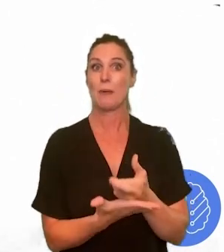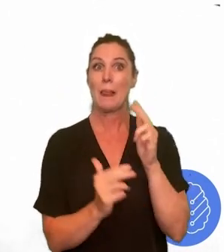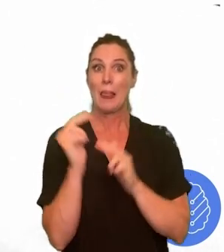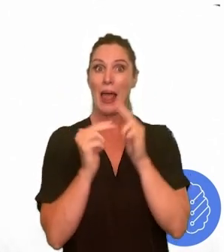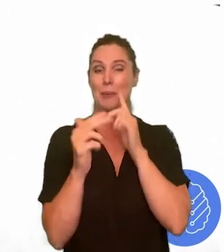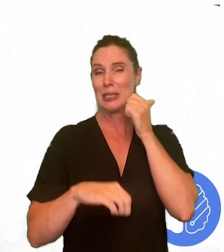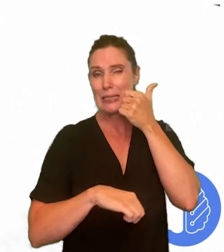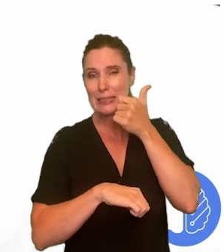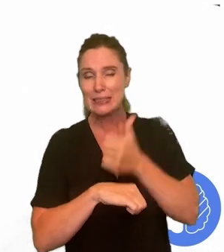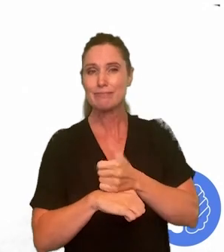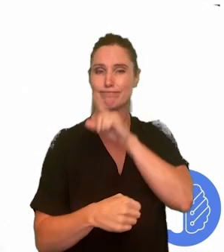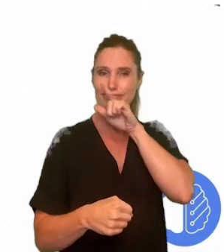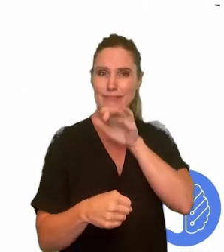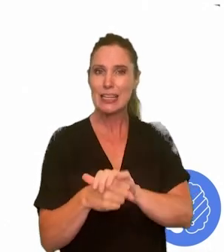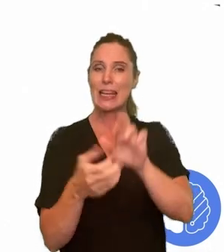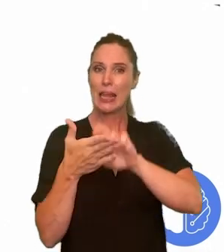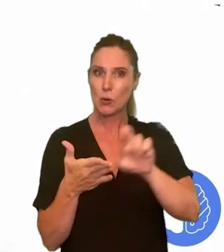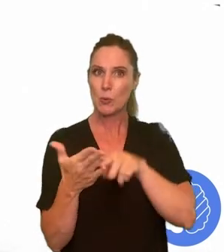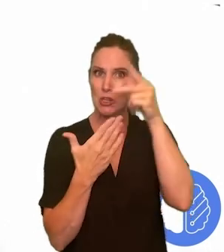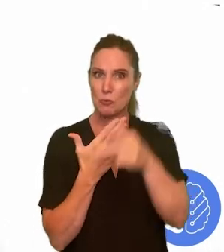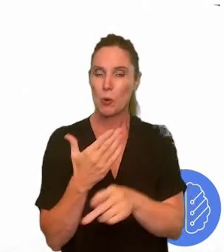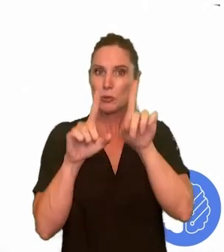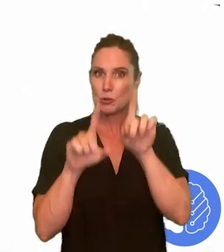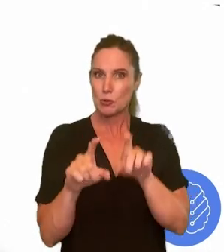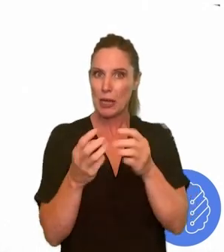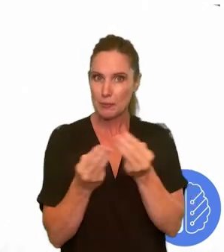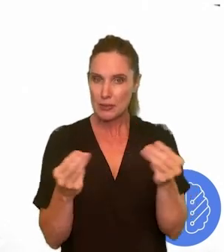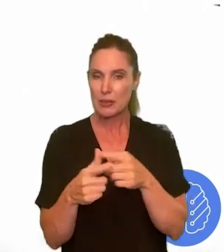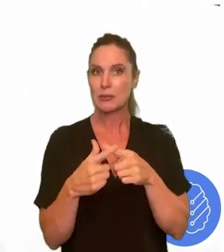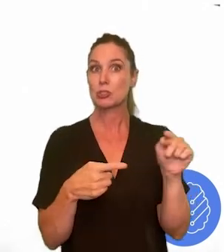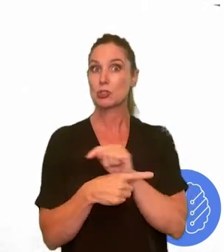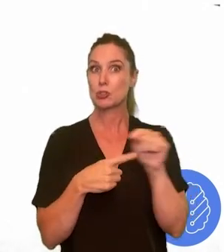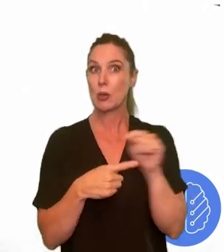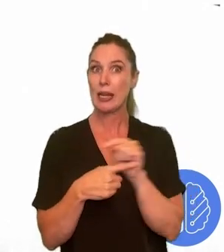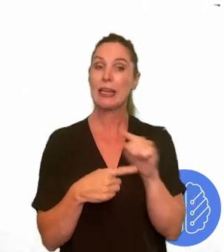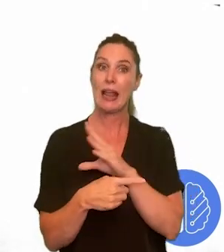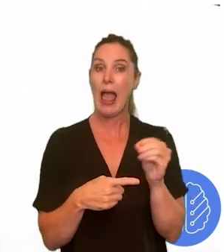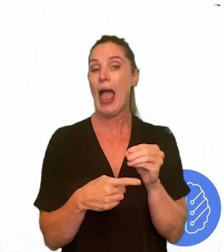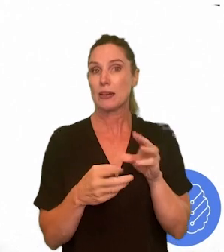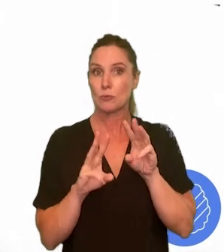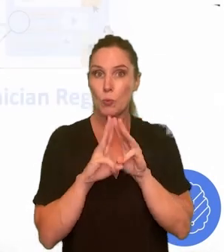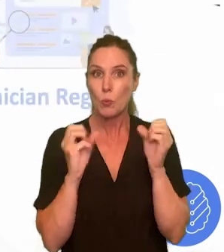to test our materials, training and education programs for clinicians via accredited workshops and seminars,